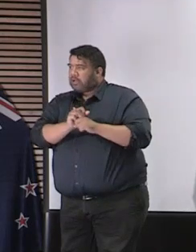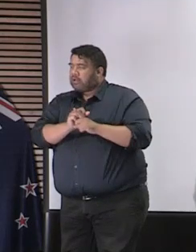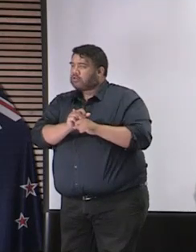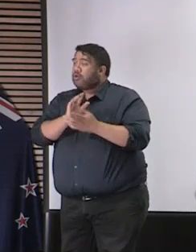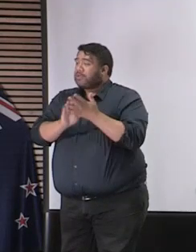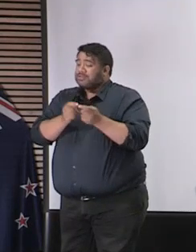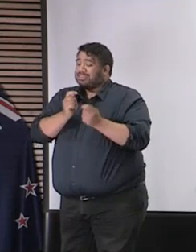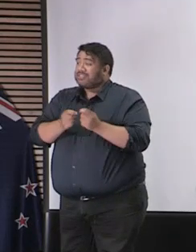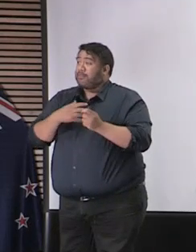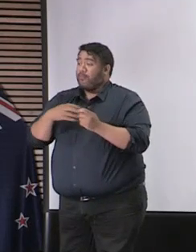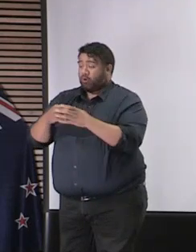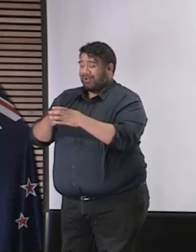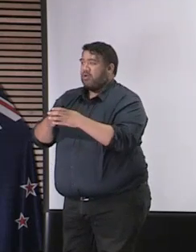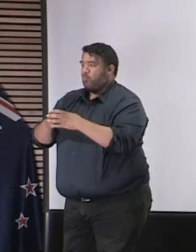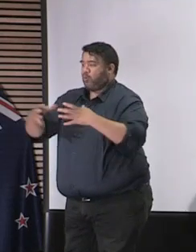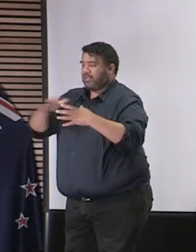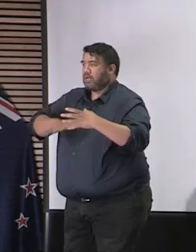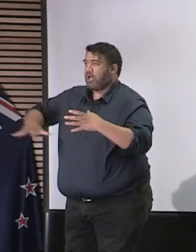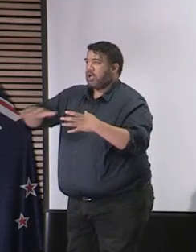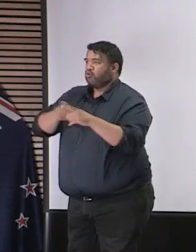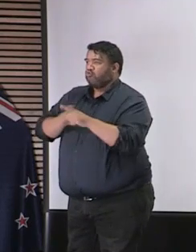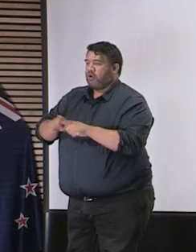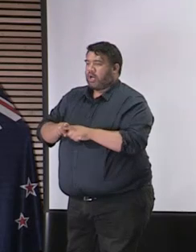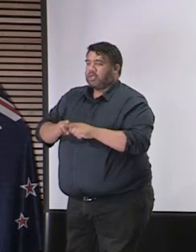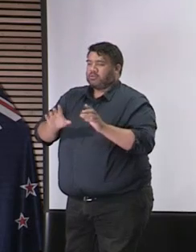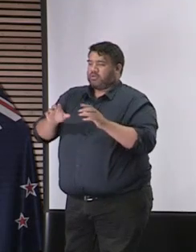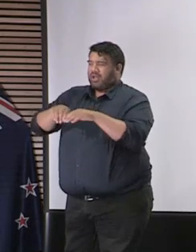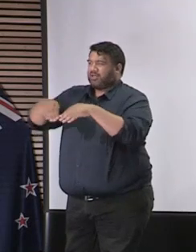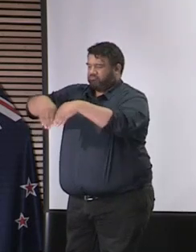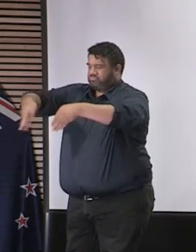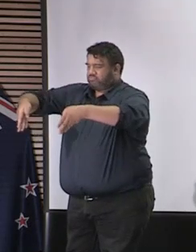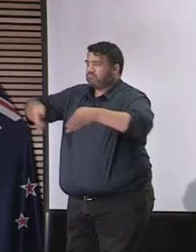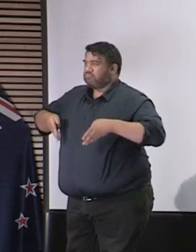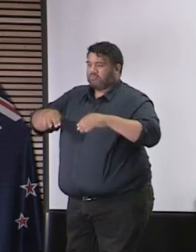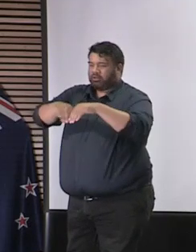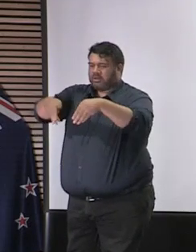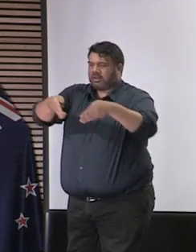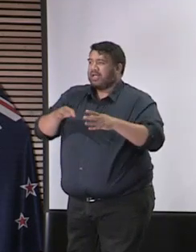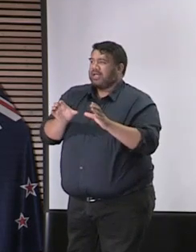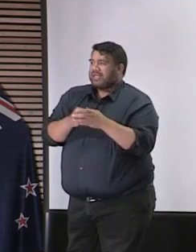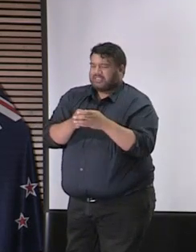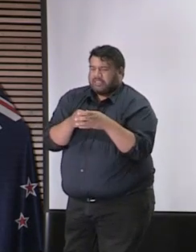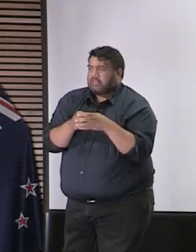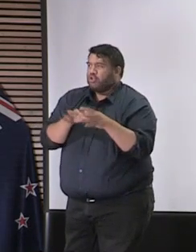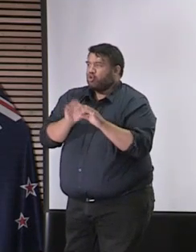they are presymptomatic without symptoms. So we are going to widen the use of testing to help us make sure